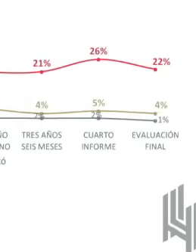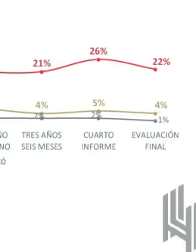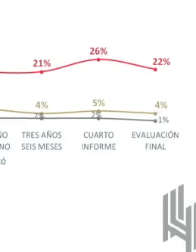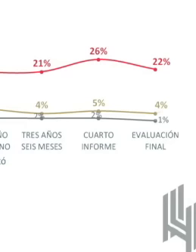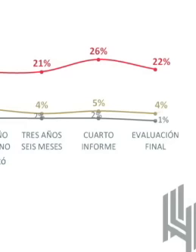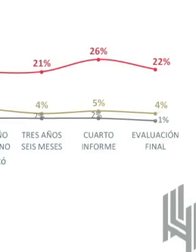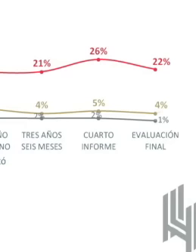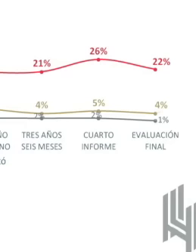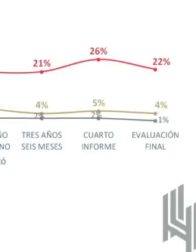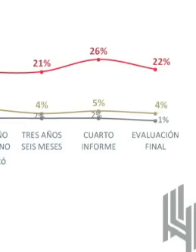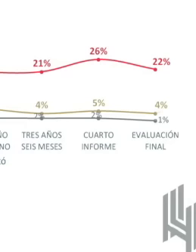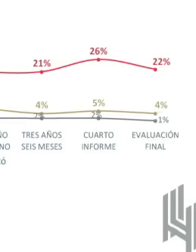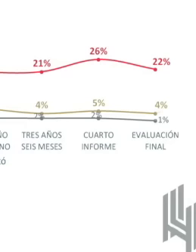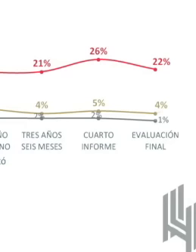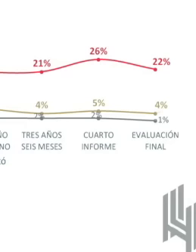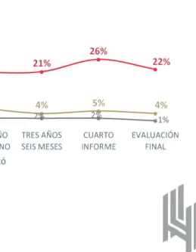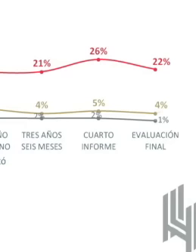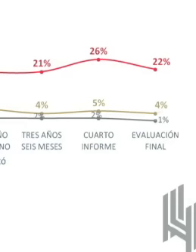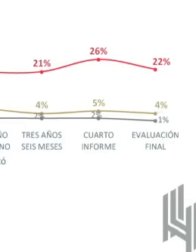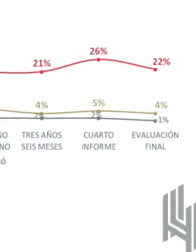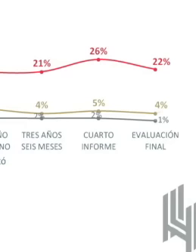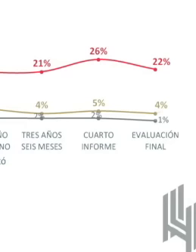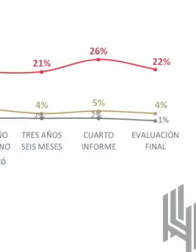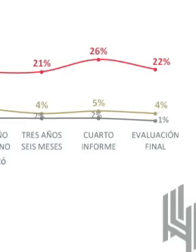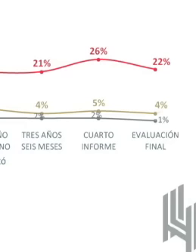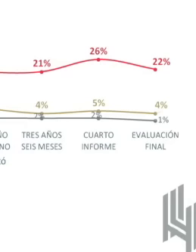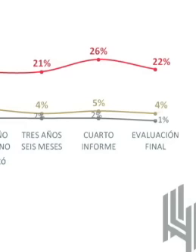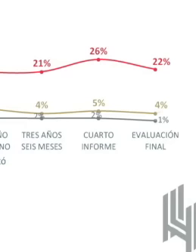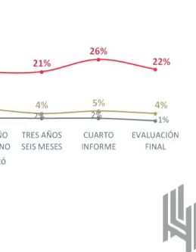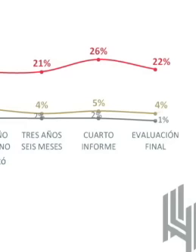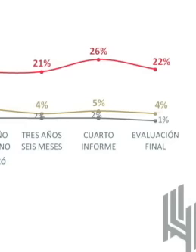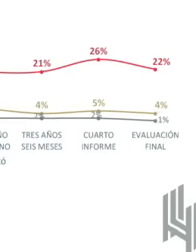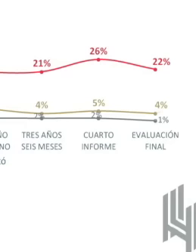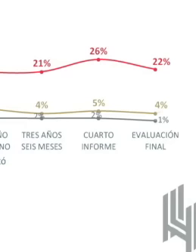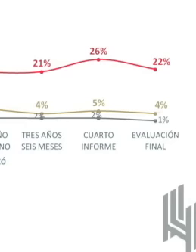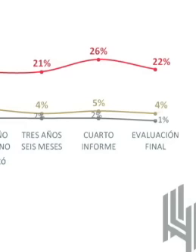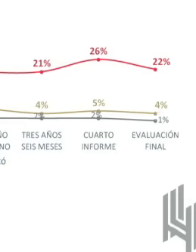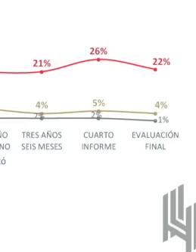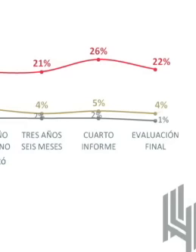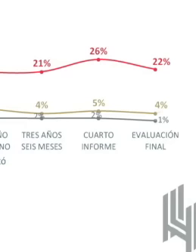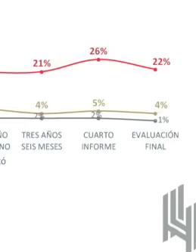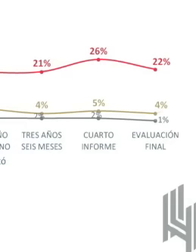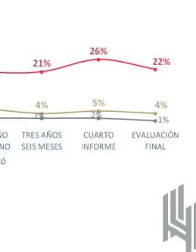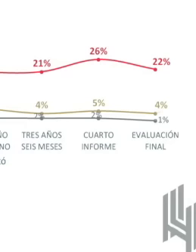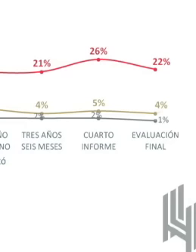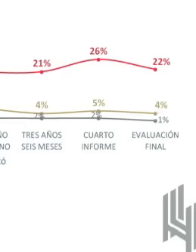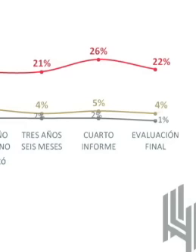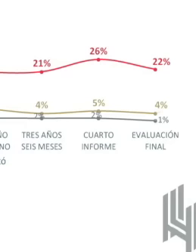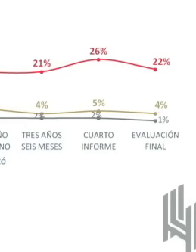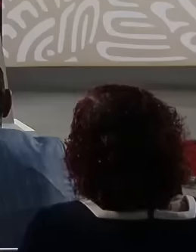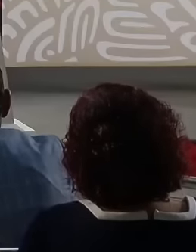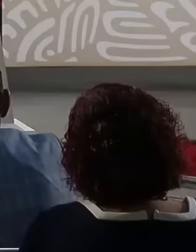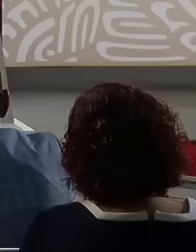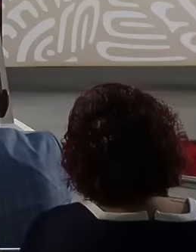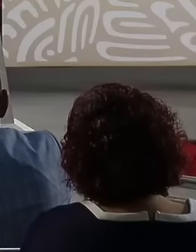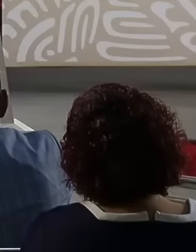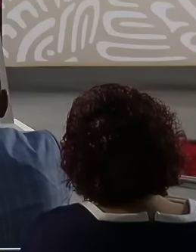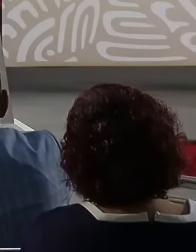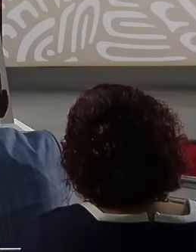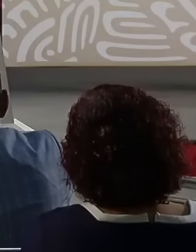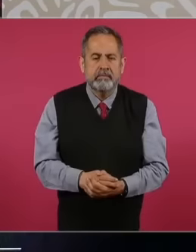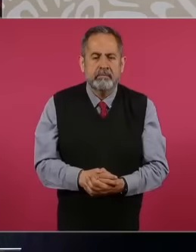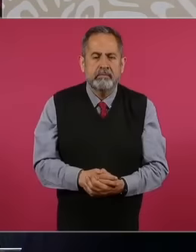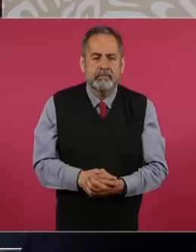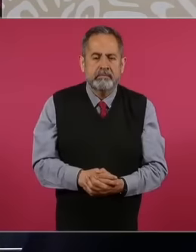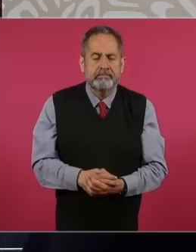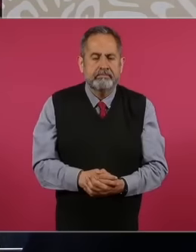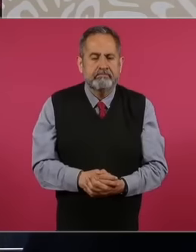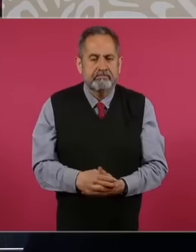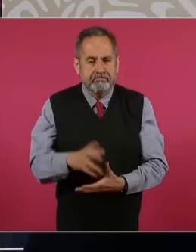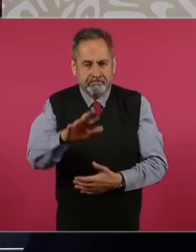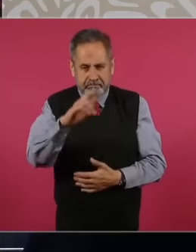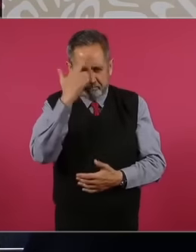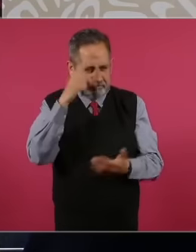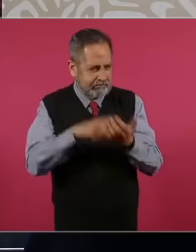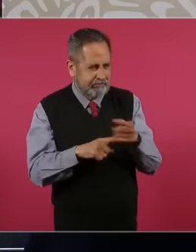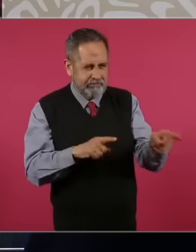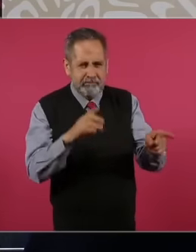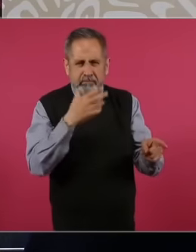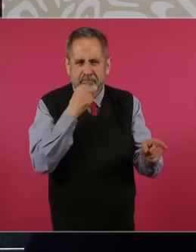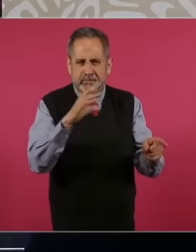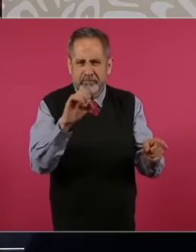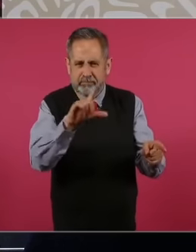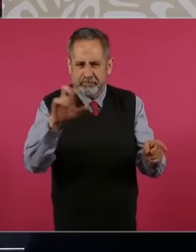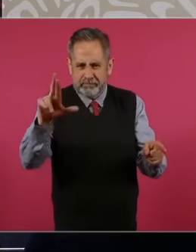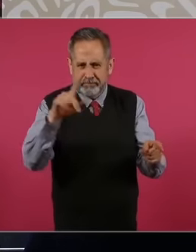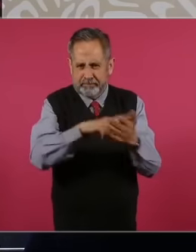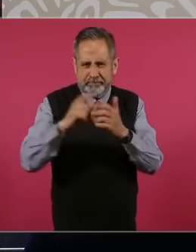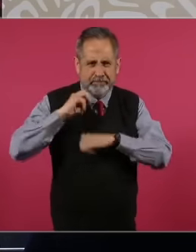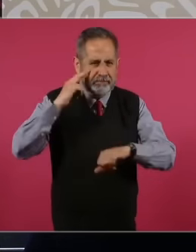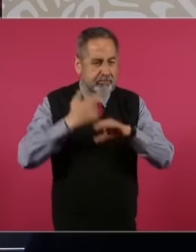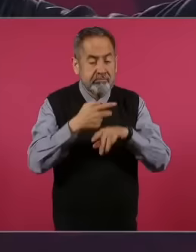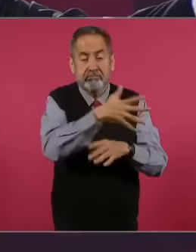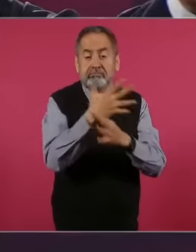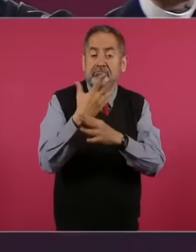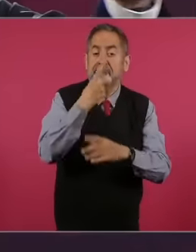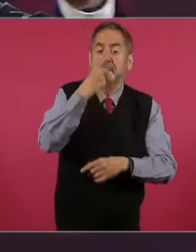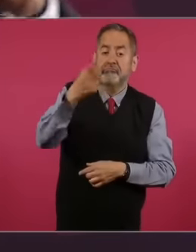he's going to give him 100, president, this one. Do you remember more than what I said, this